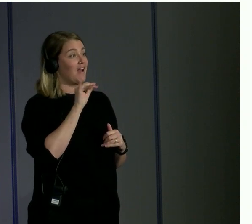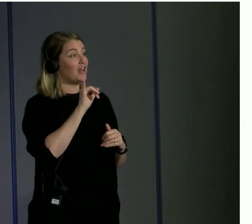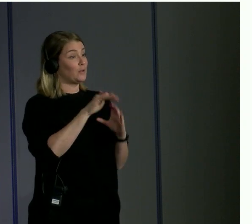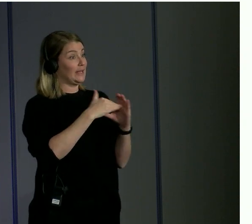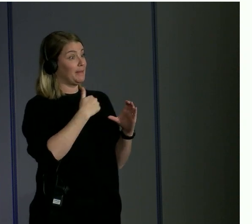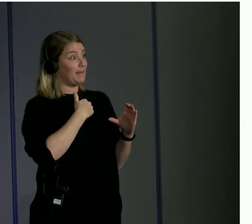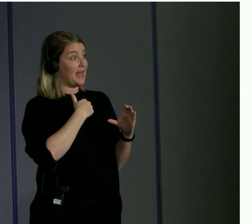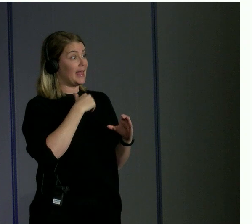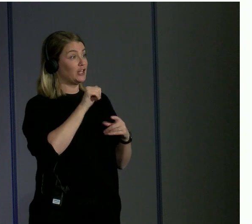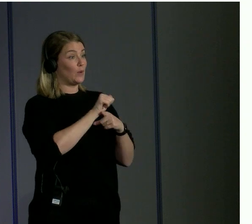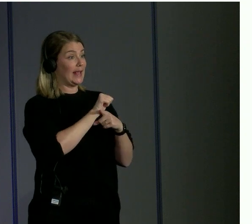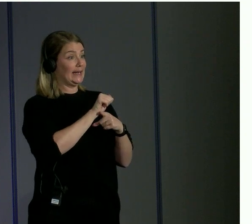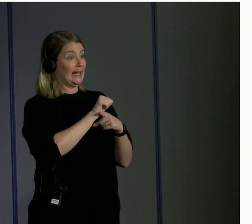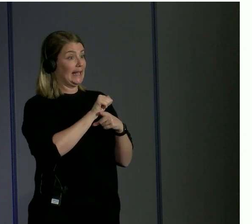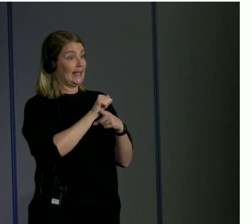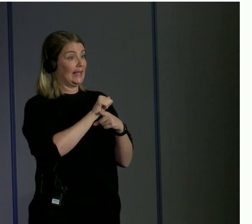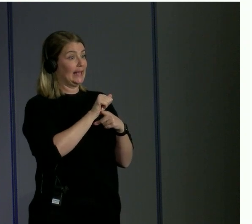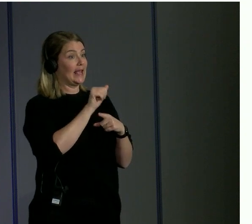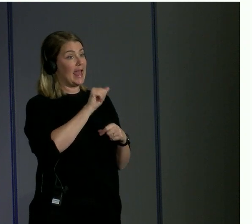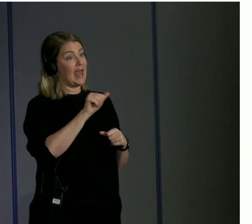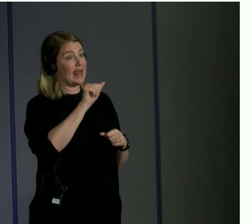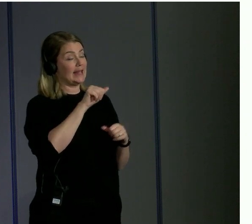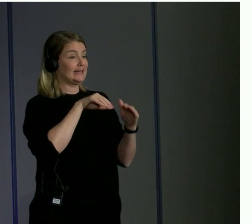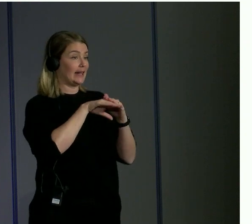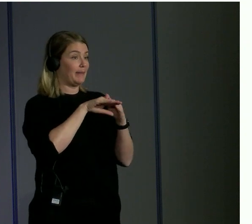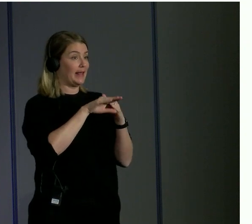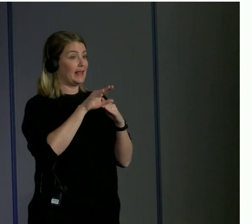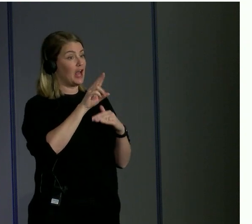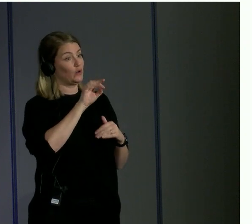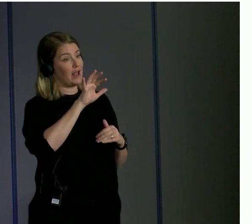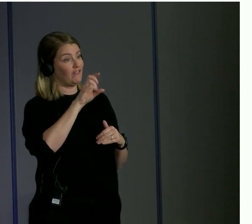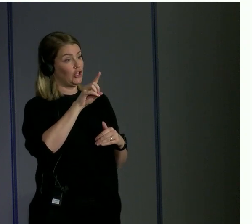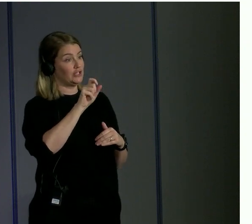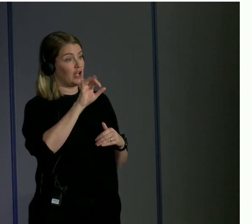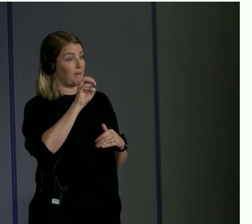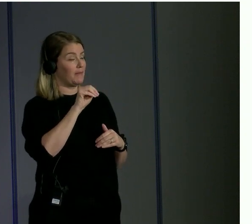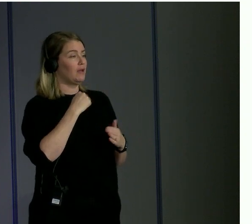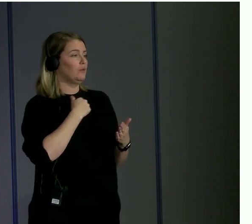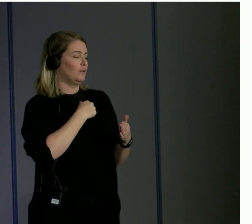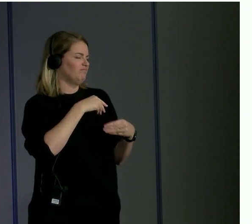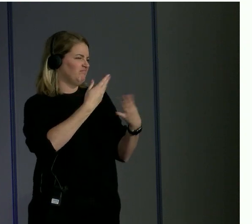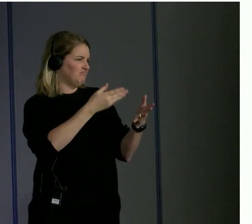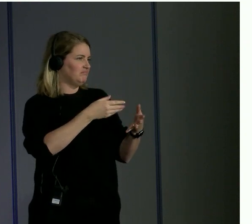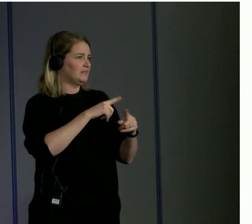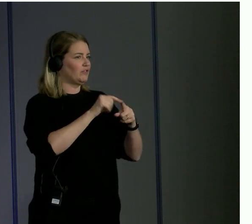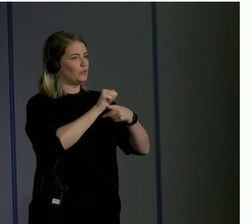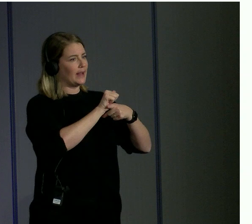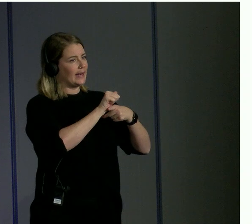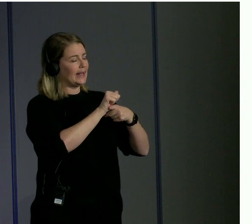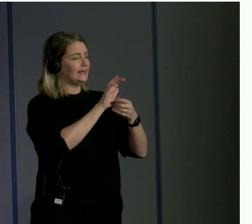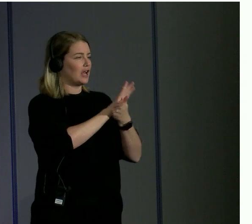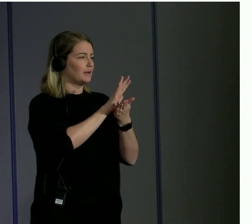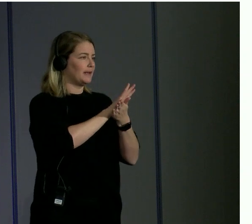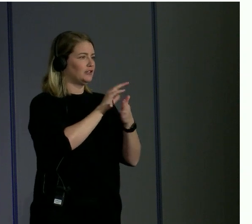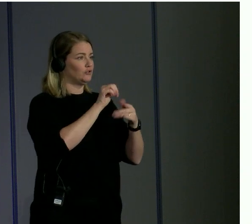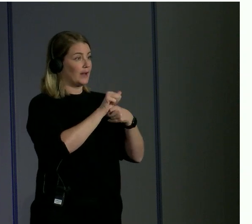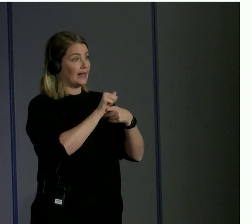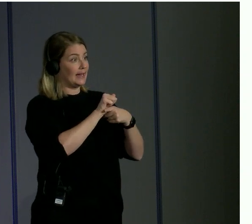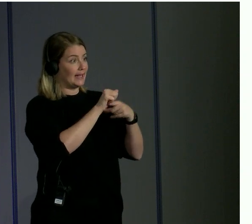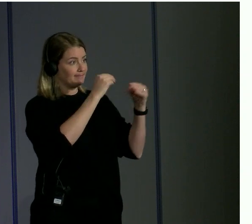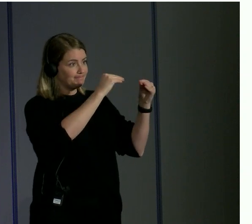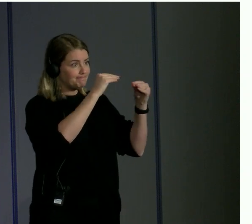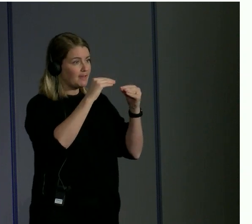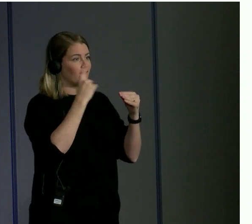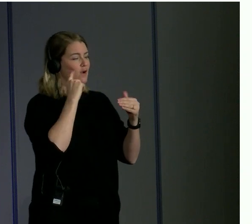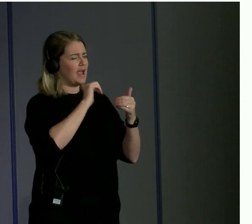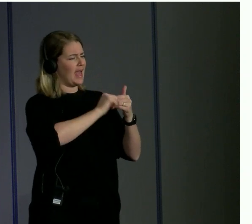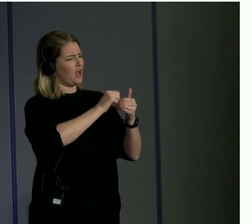at training@accessibilityunraveled.com. We provide document training for making documents accessible.